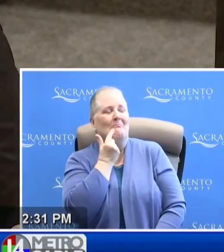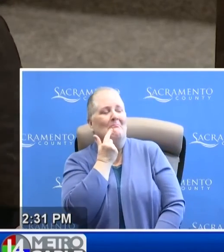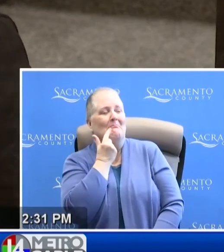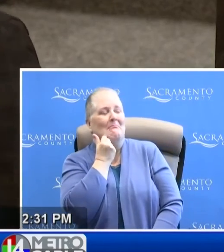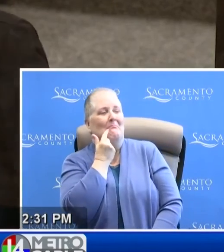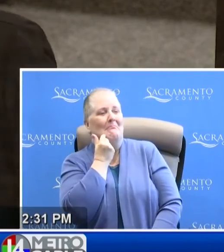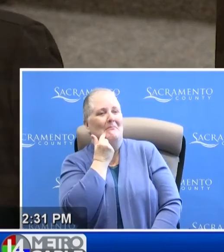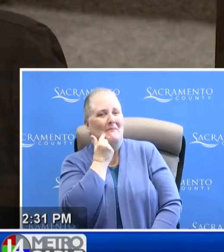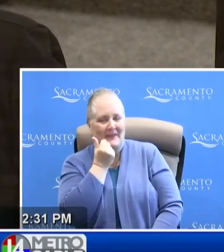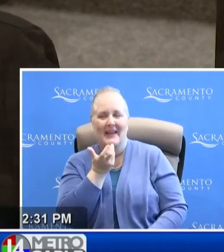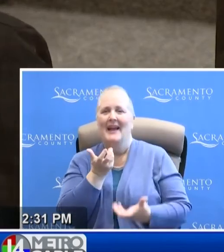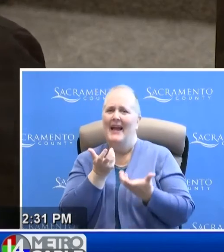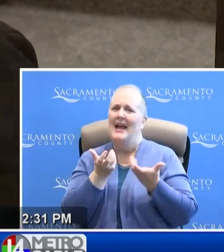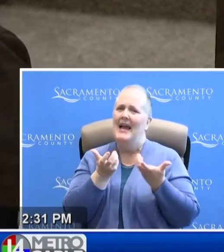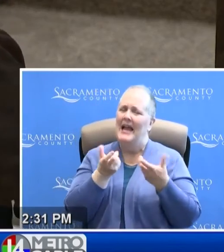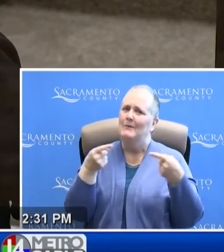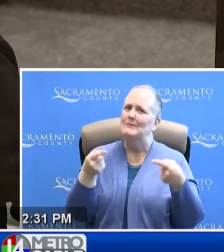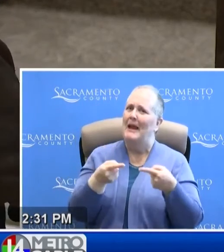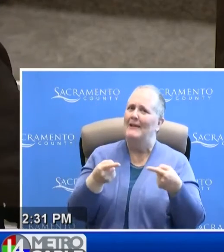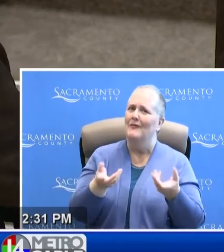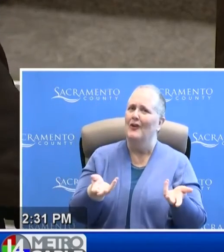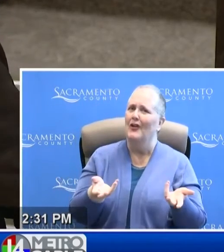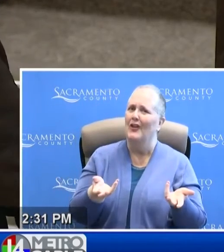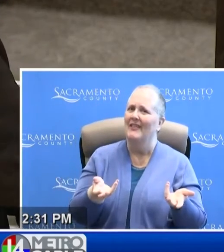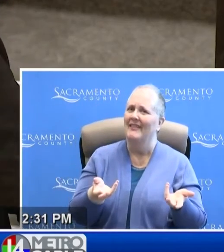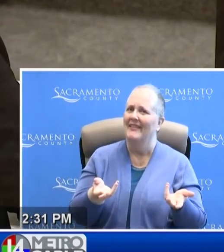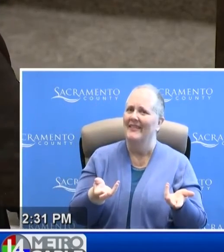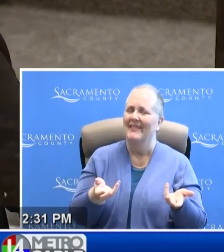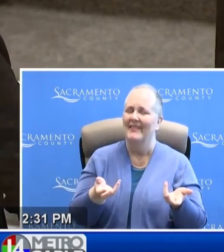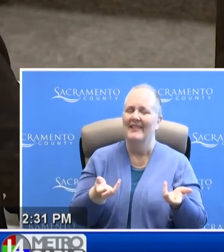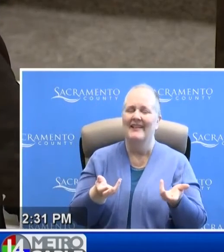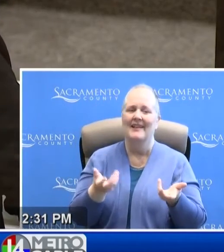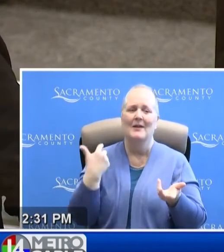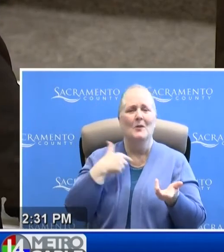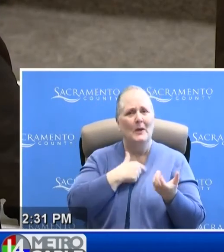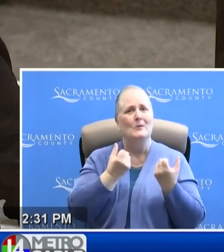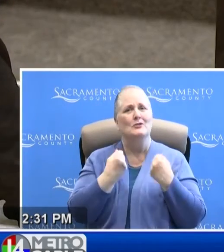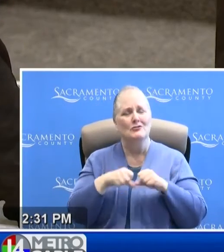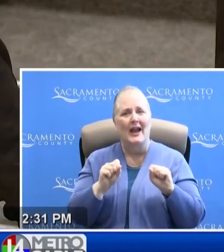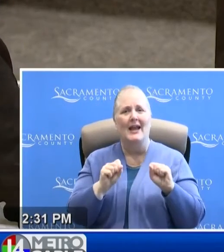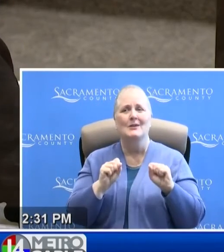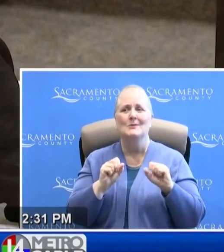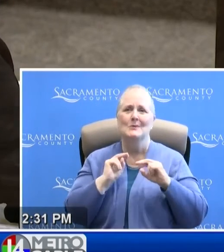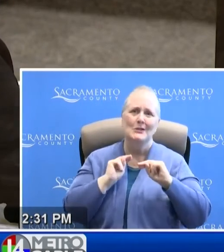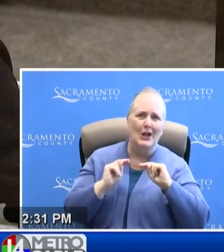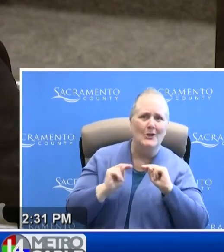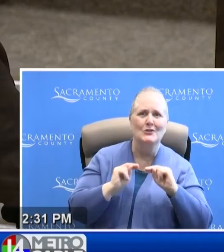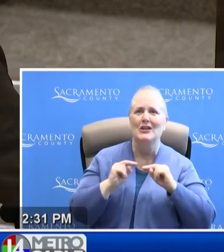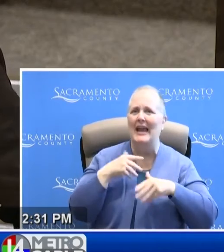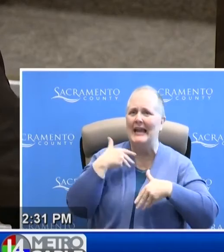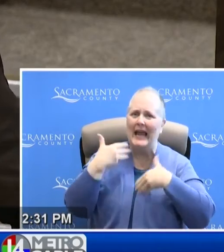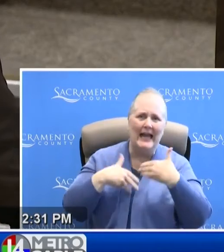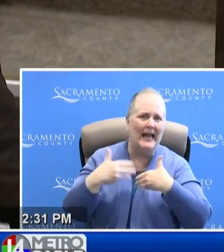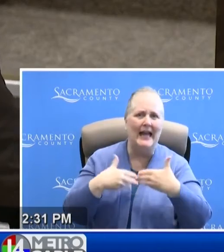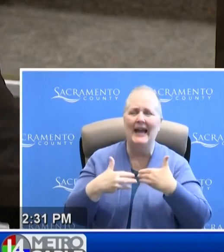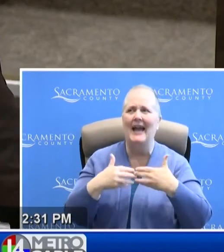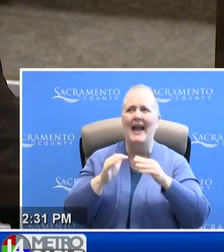I mean, it was it was painful at times what we were trying to negotiate through, how we're going to work this out